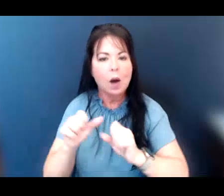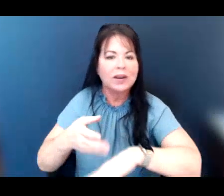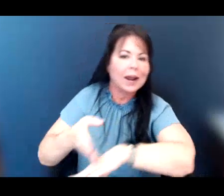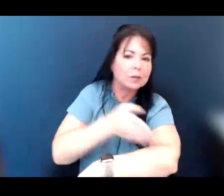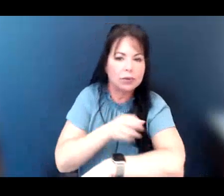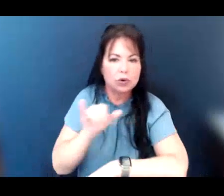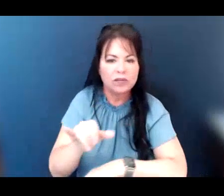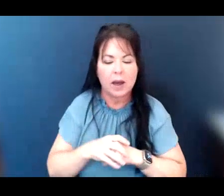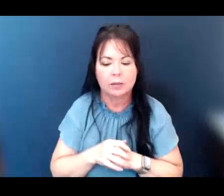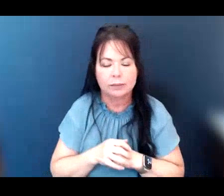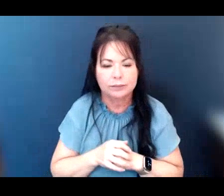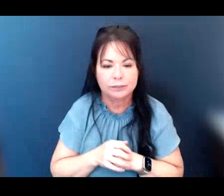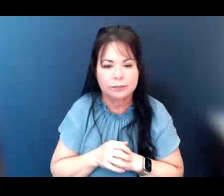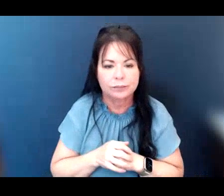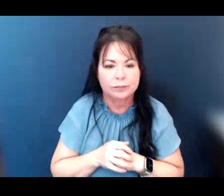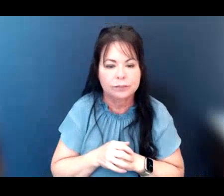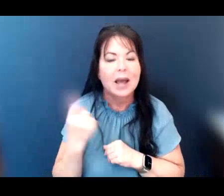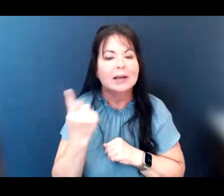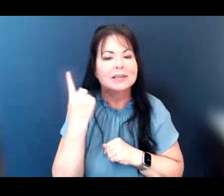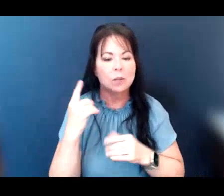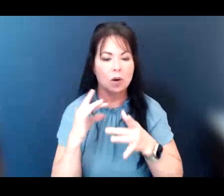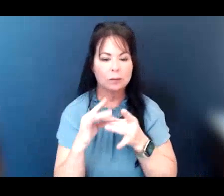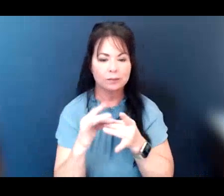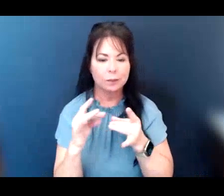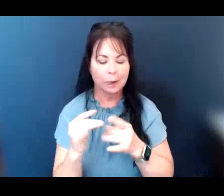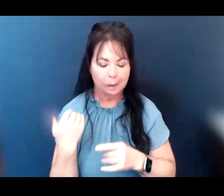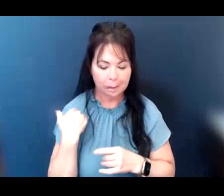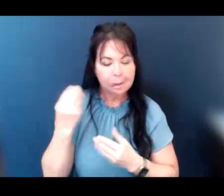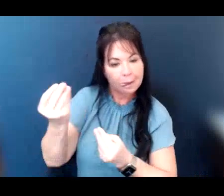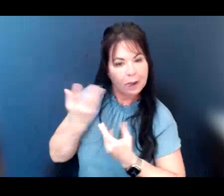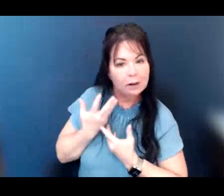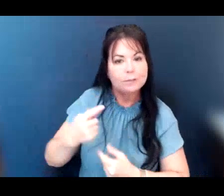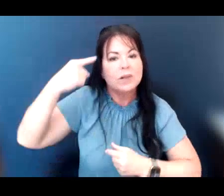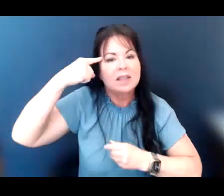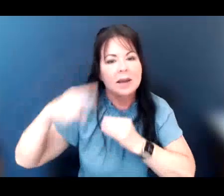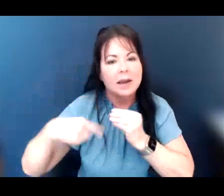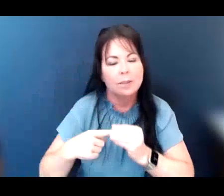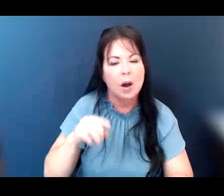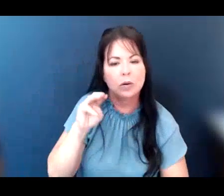I heard somebody say, think about the micro moments of your product. Don't just think about the macro moments. Don't just think about those big things.